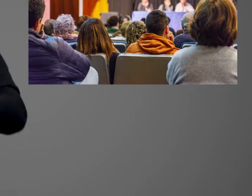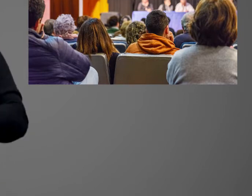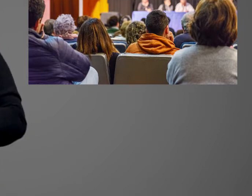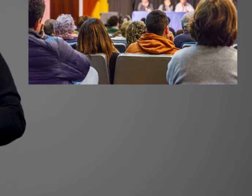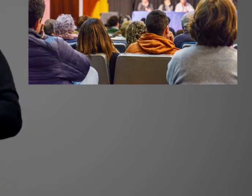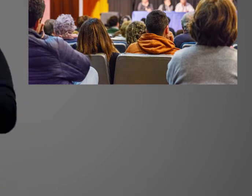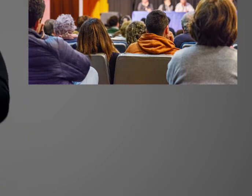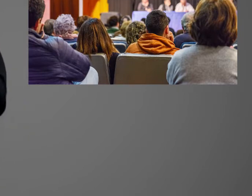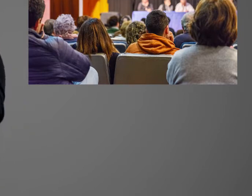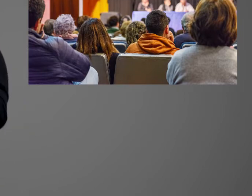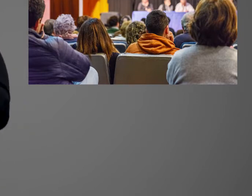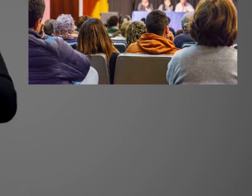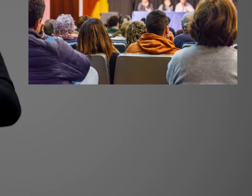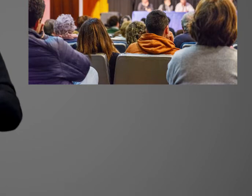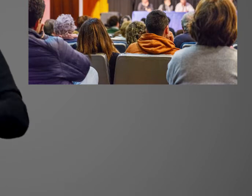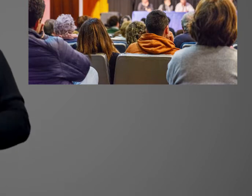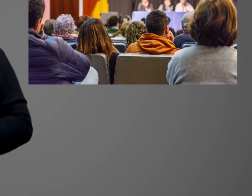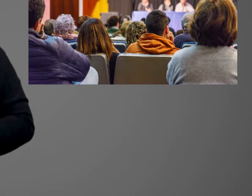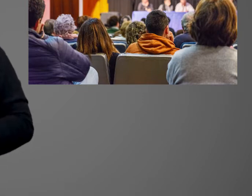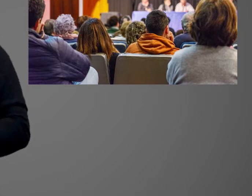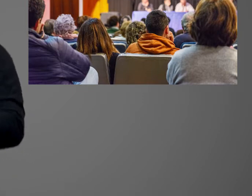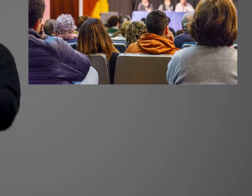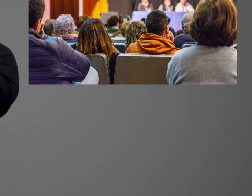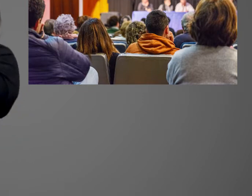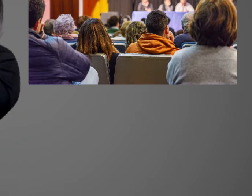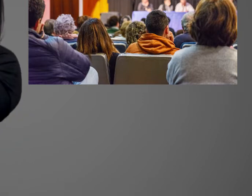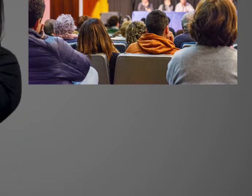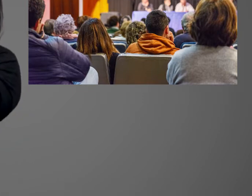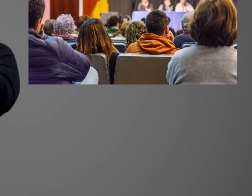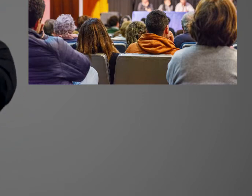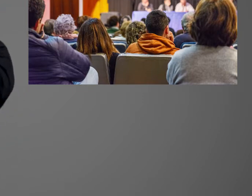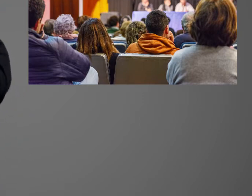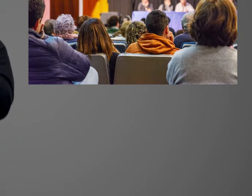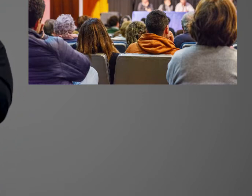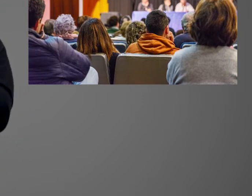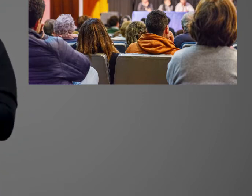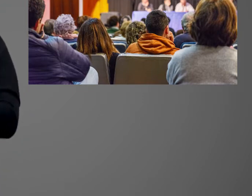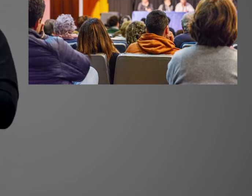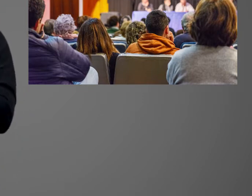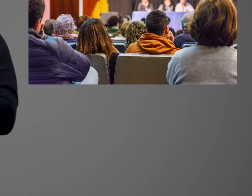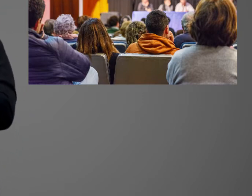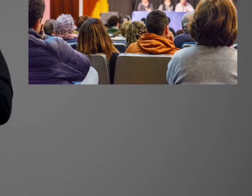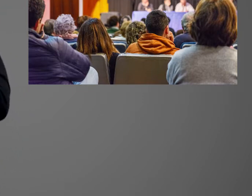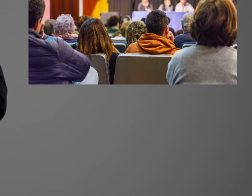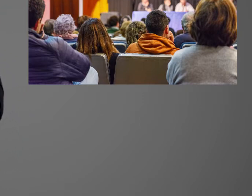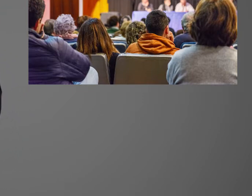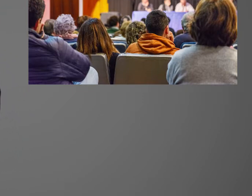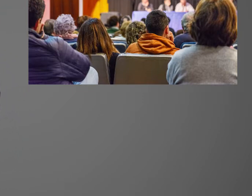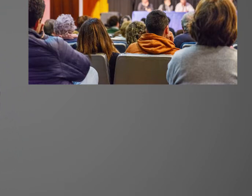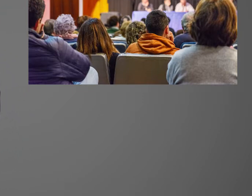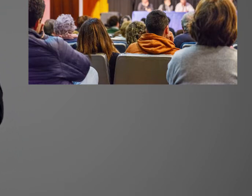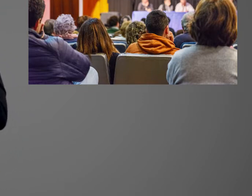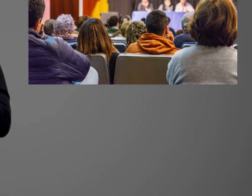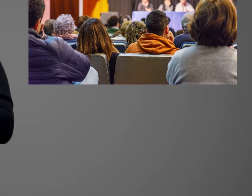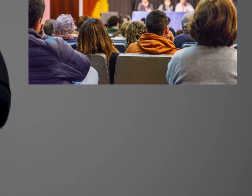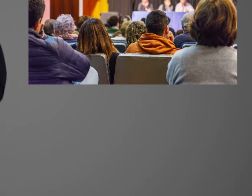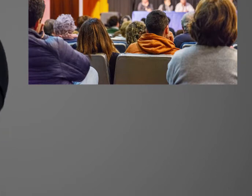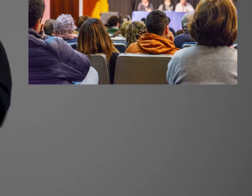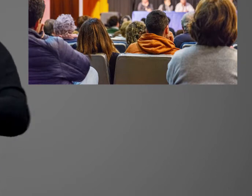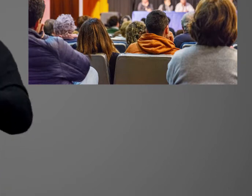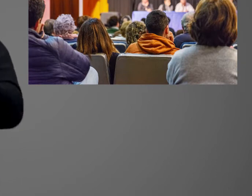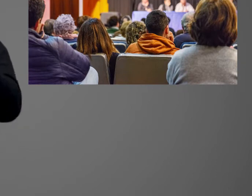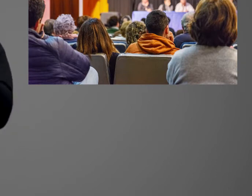I wanted to ask my own questions. I sent the coordinator an email suggesting VRI